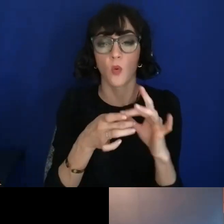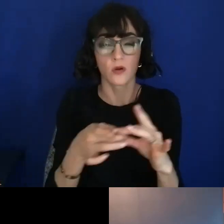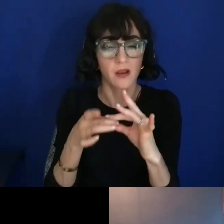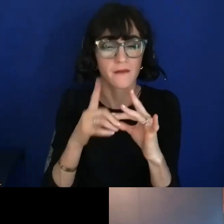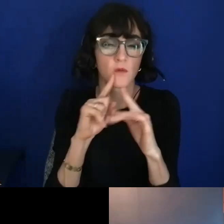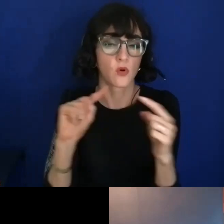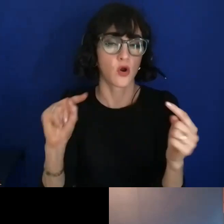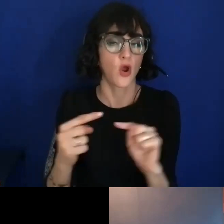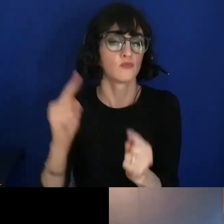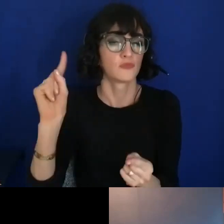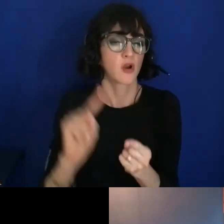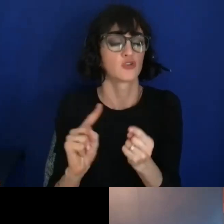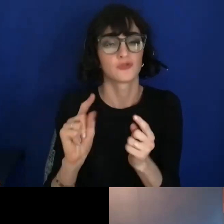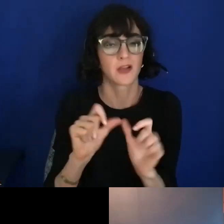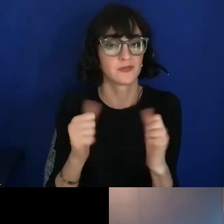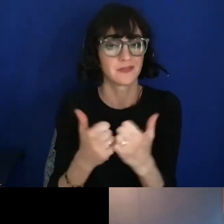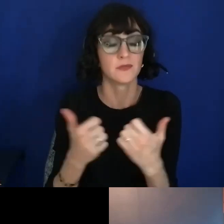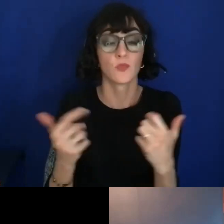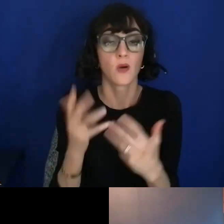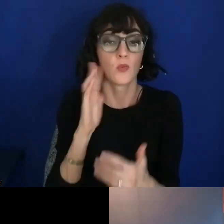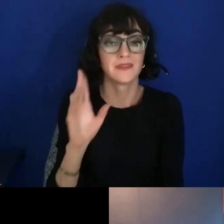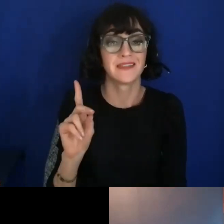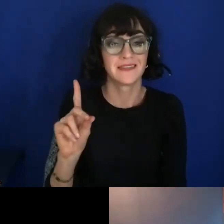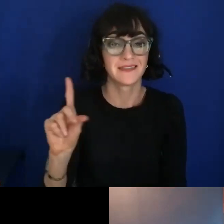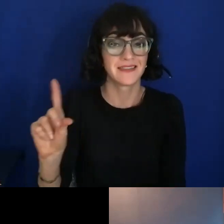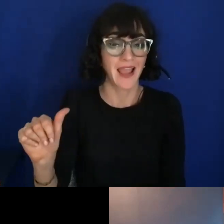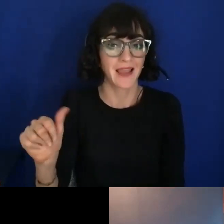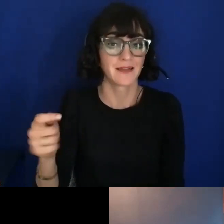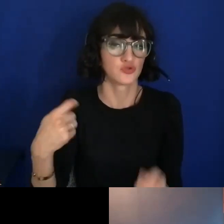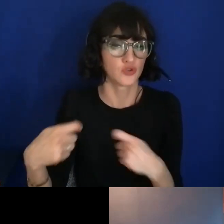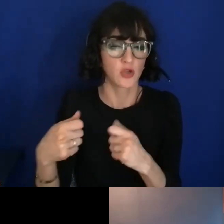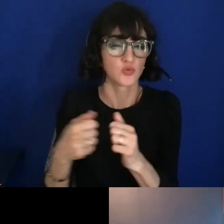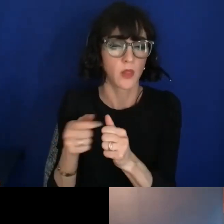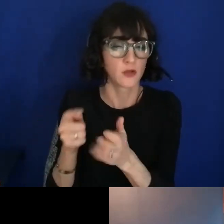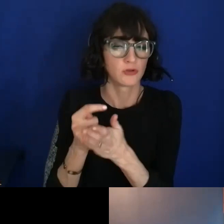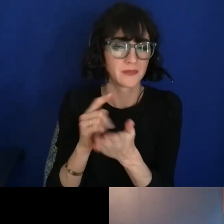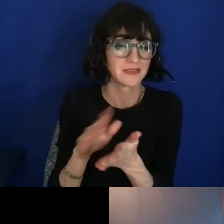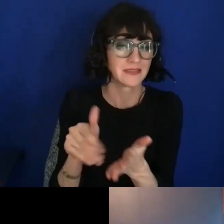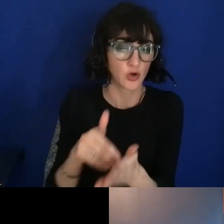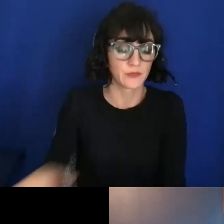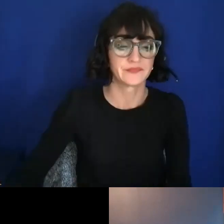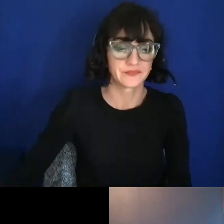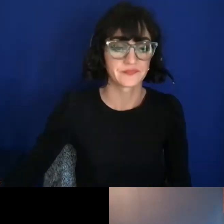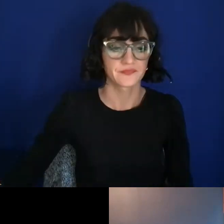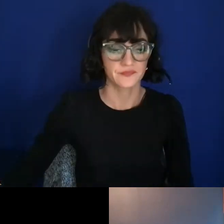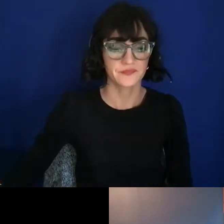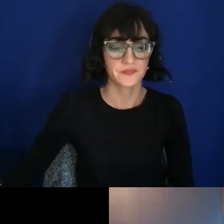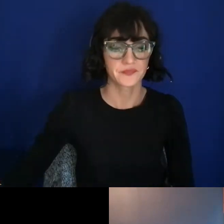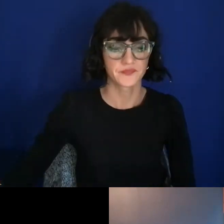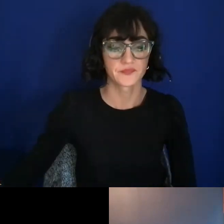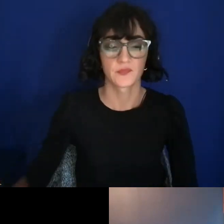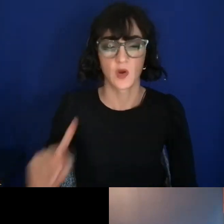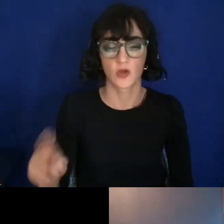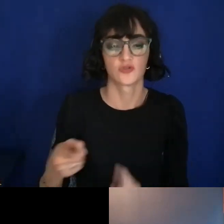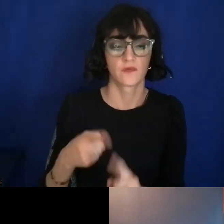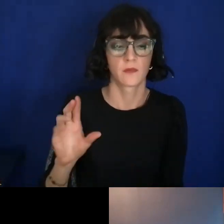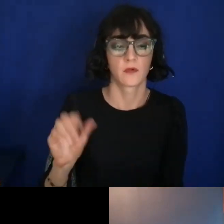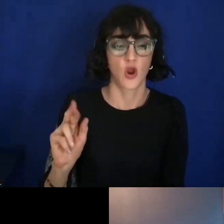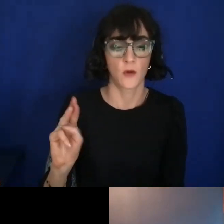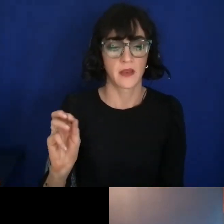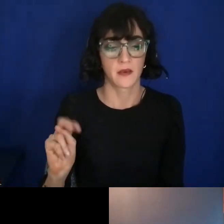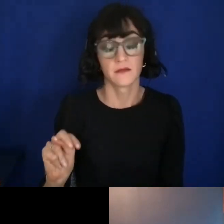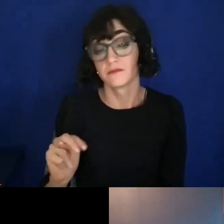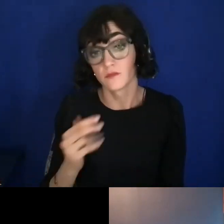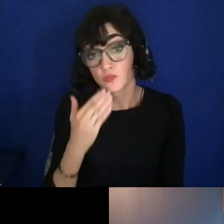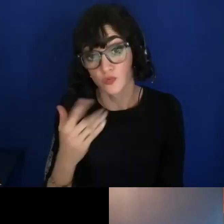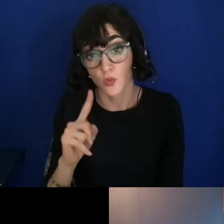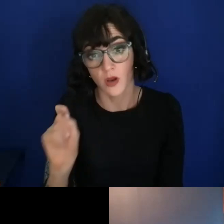DV agency exchange with a treatment center? (Jamie) great great question um so um in Colorado